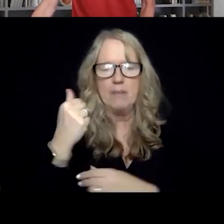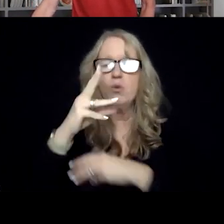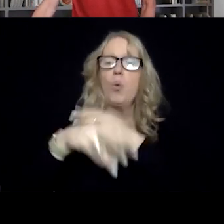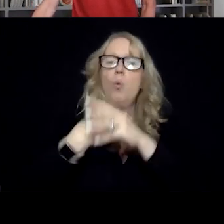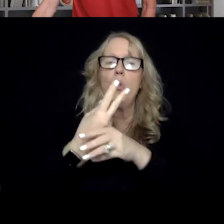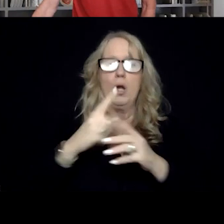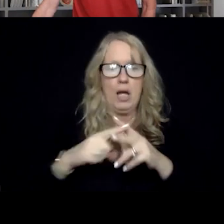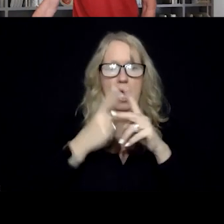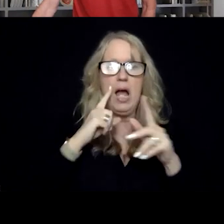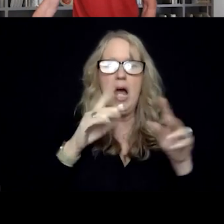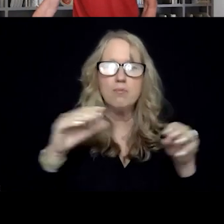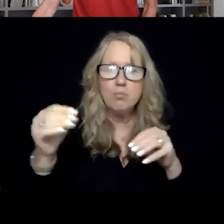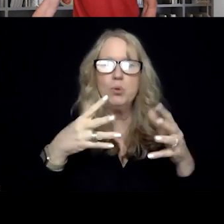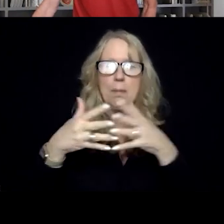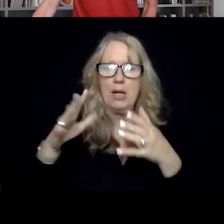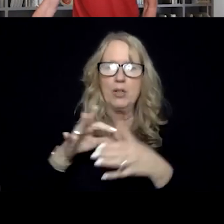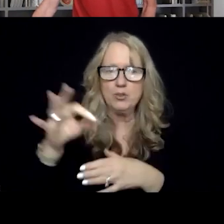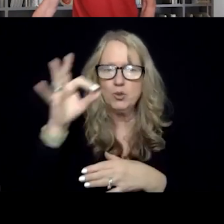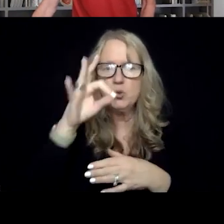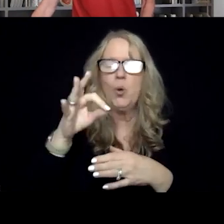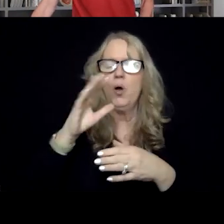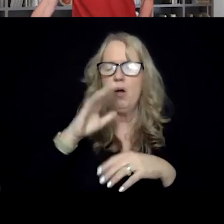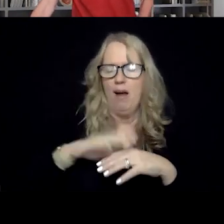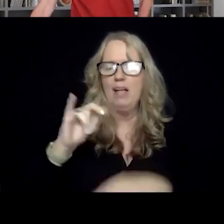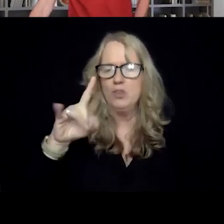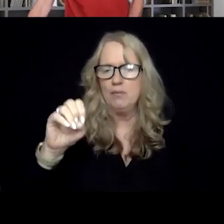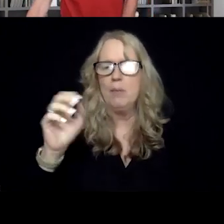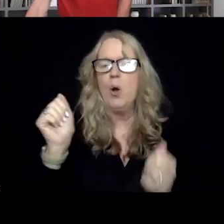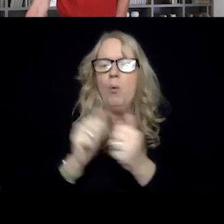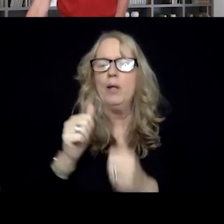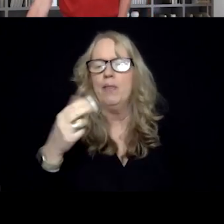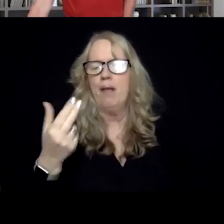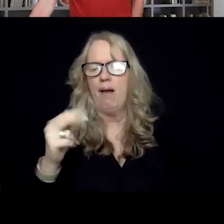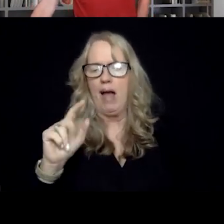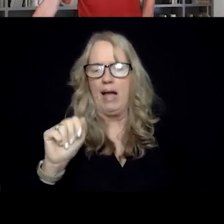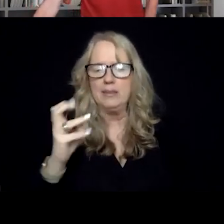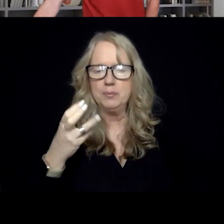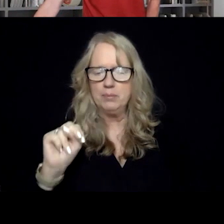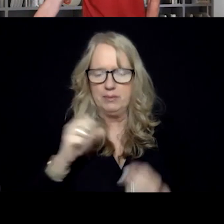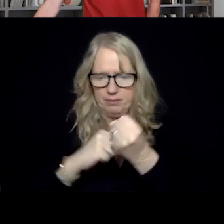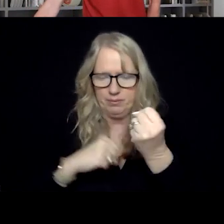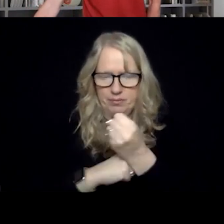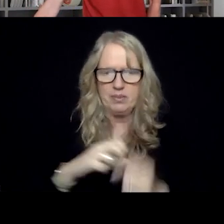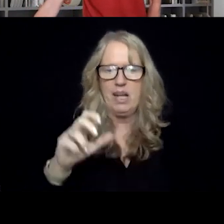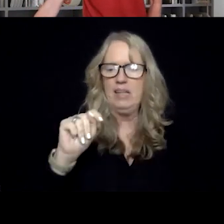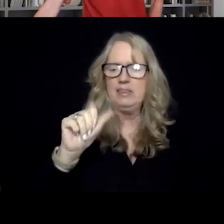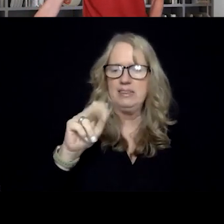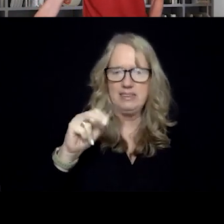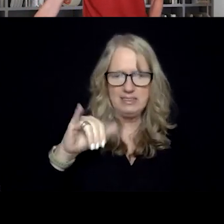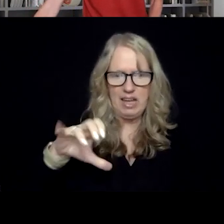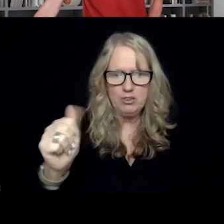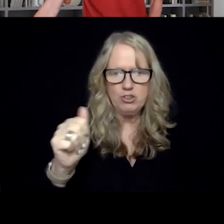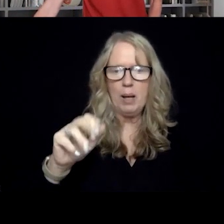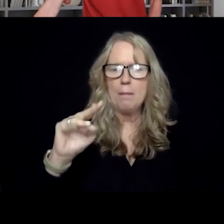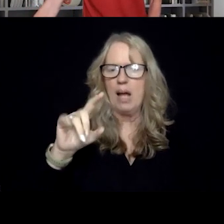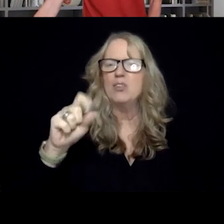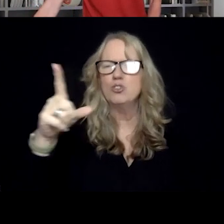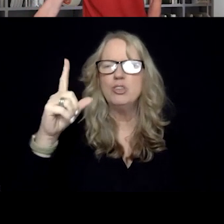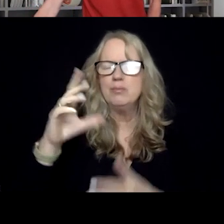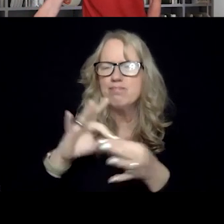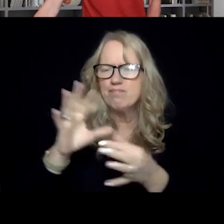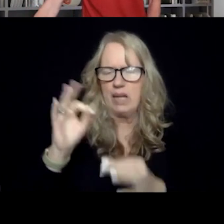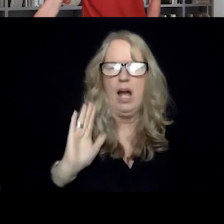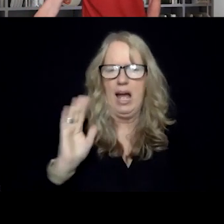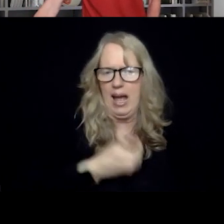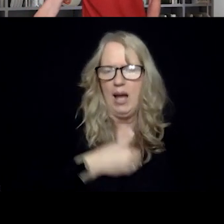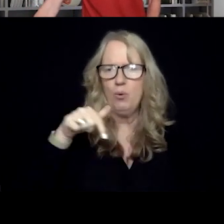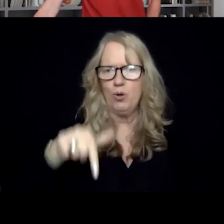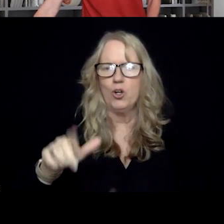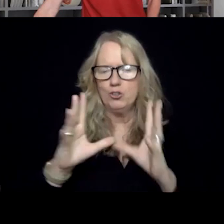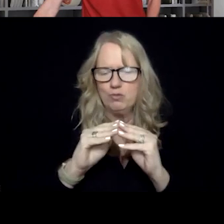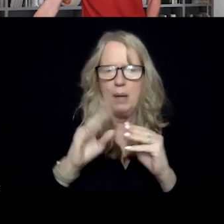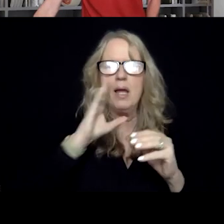AMERICAS SOUL ON SUICIDE. WE ACTUALLY MOVED TO THE HUNTSMAN'S